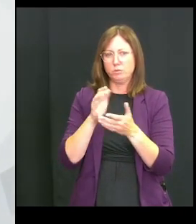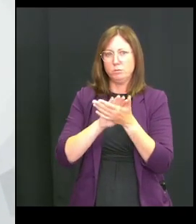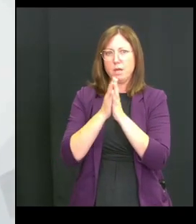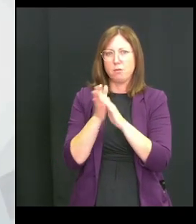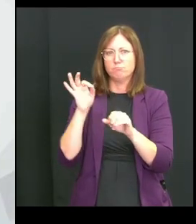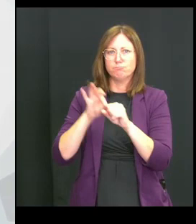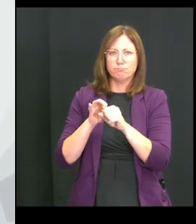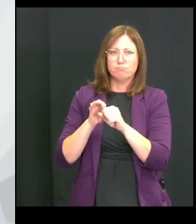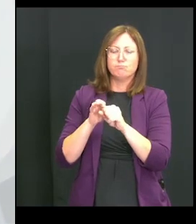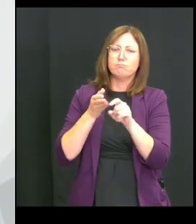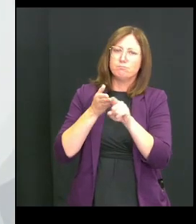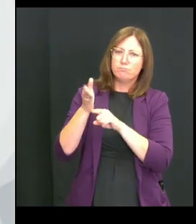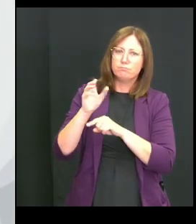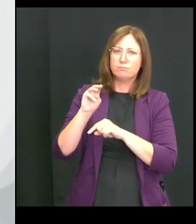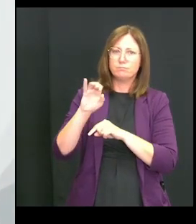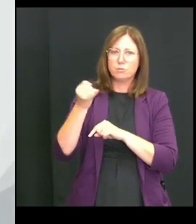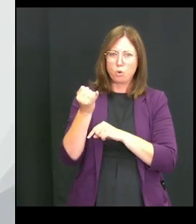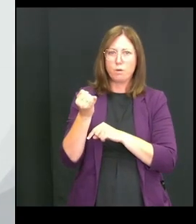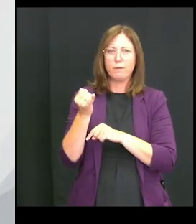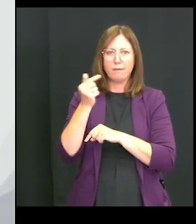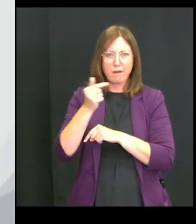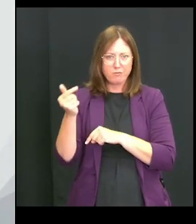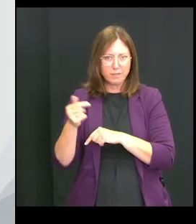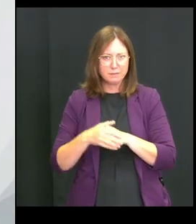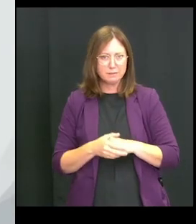So that is kind of the starting point.